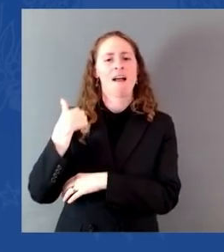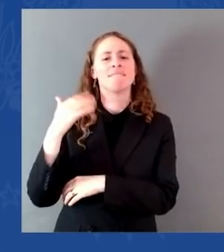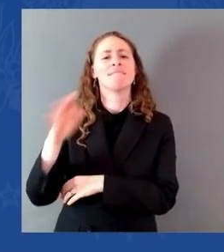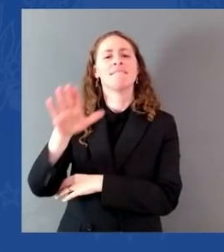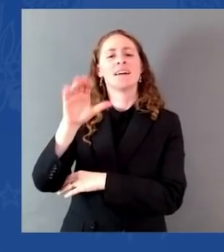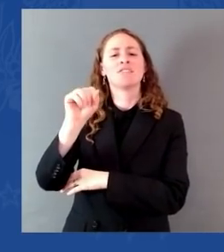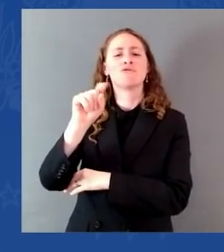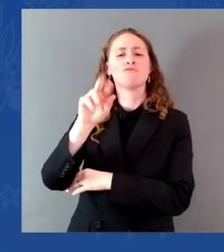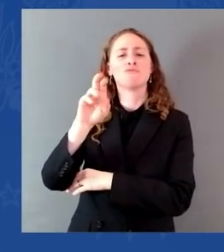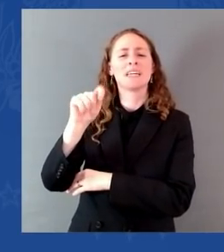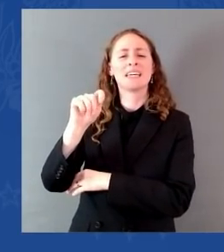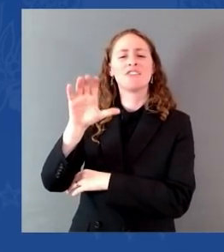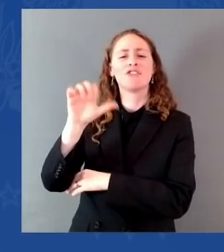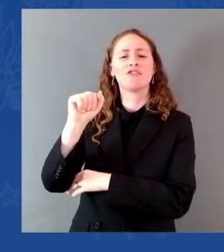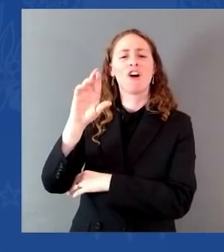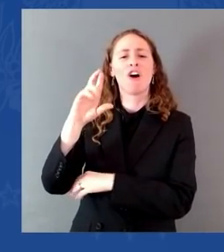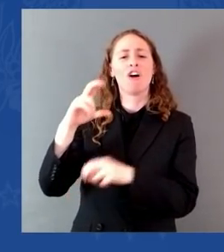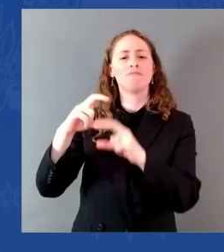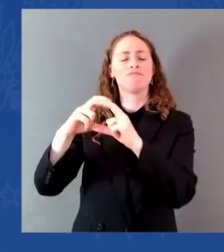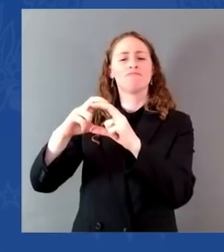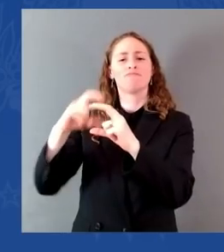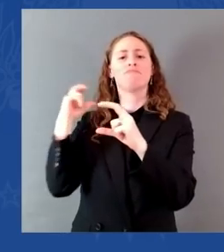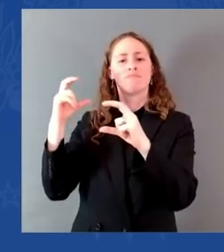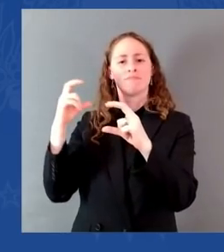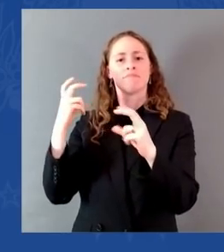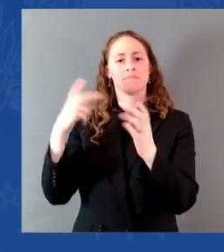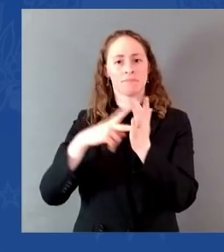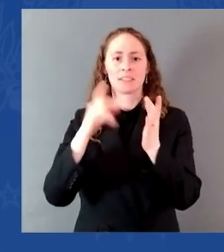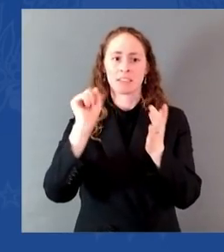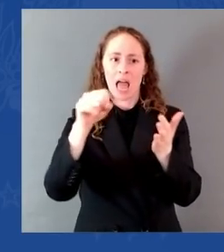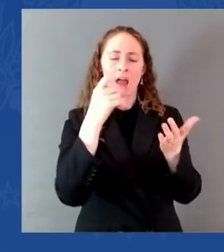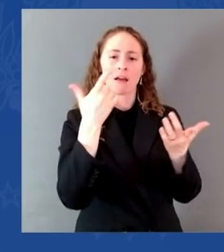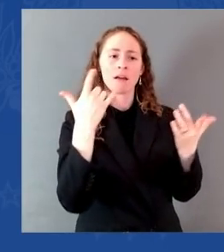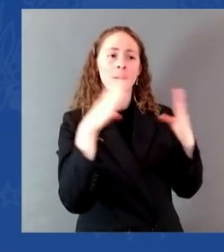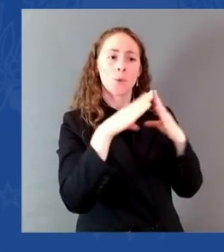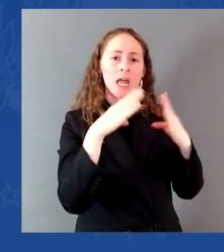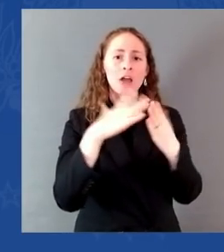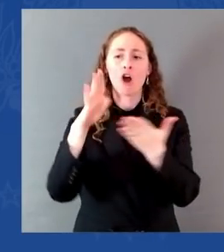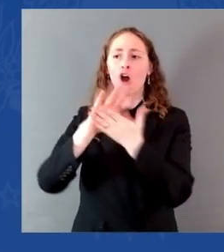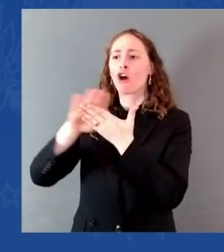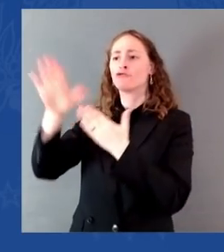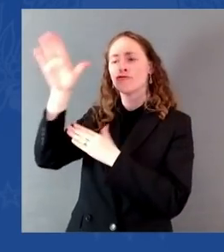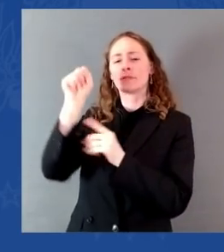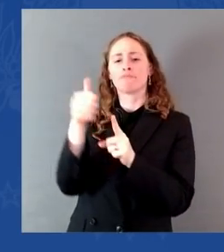It means students can easily get to internships and jobs in the downtown core. It means families can get to restaurants,